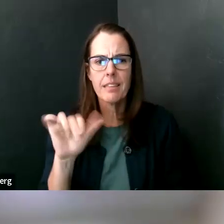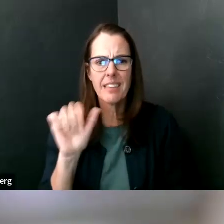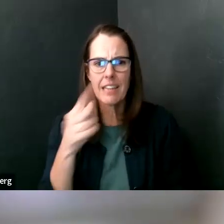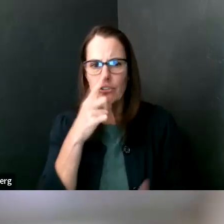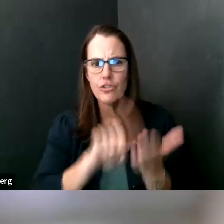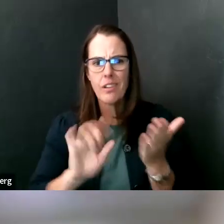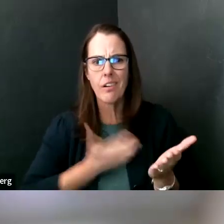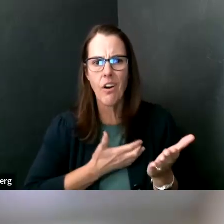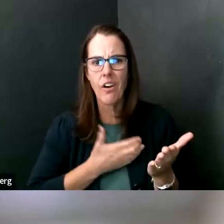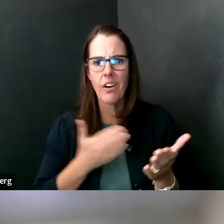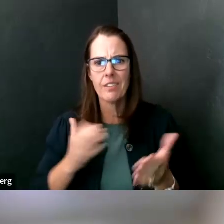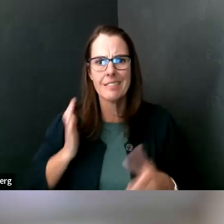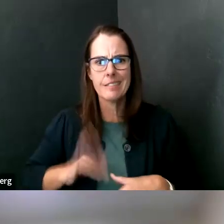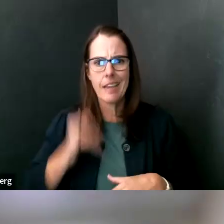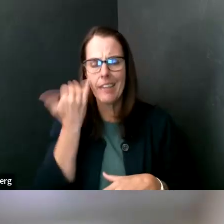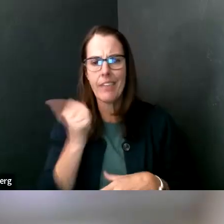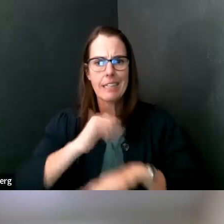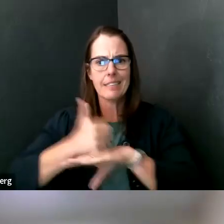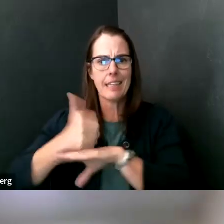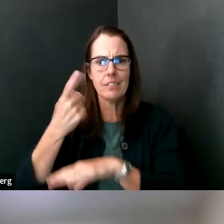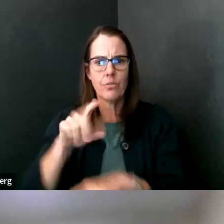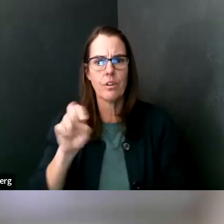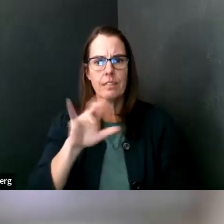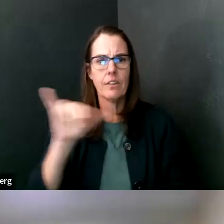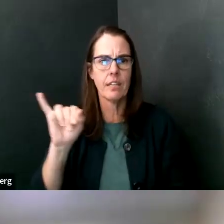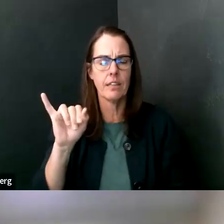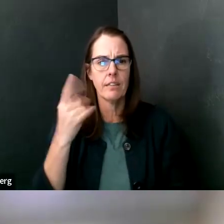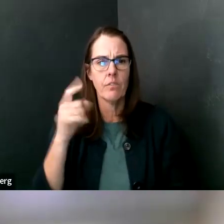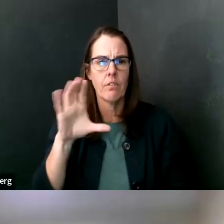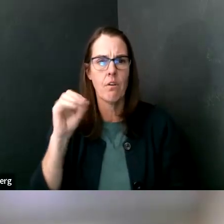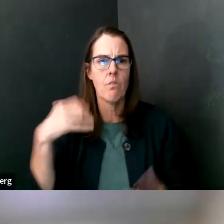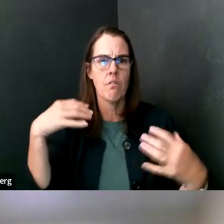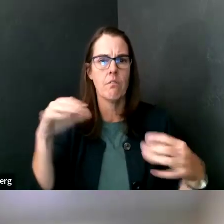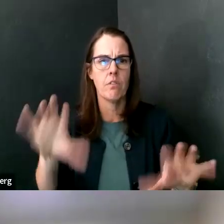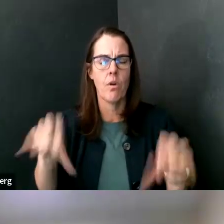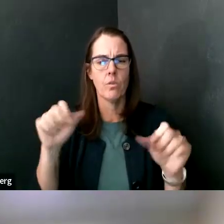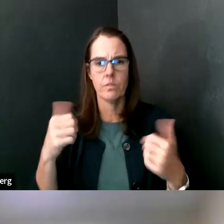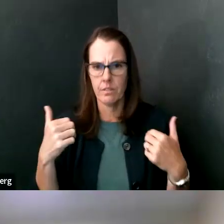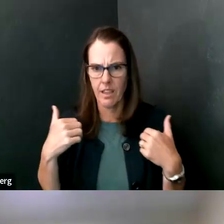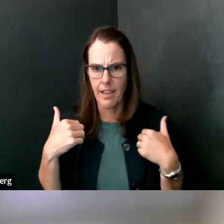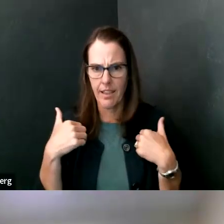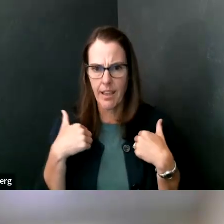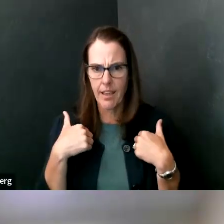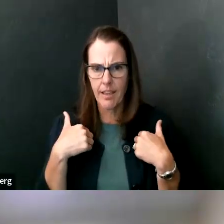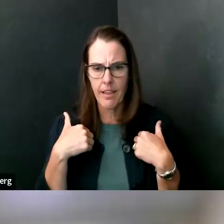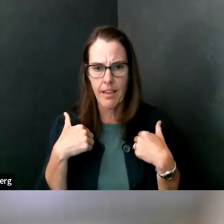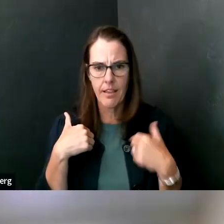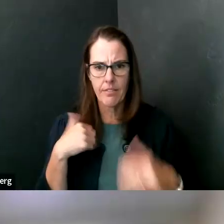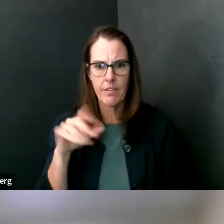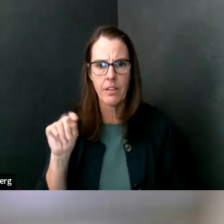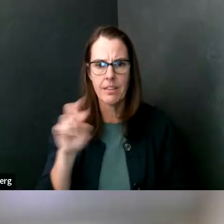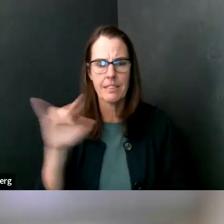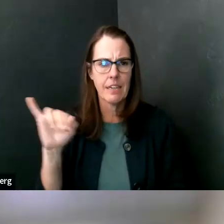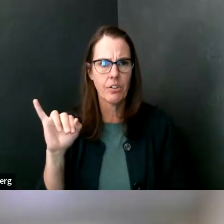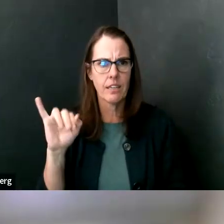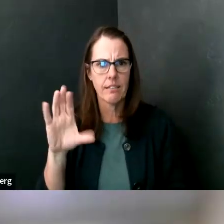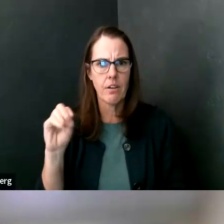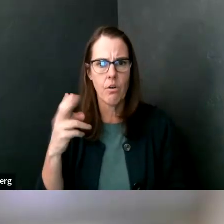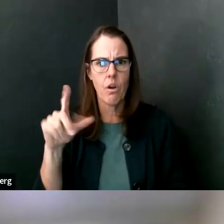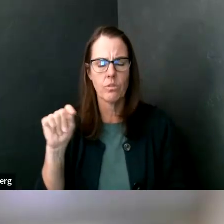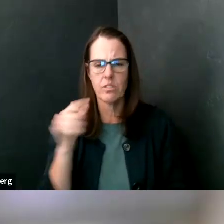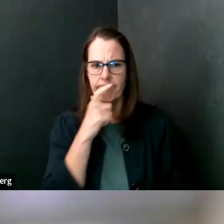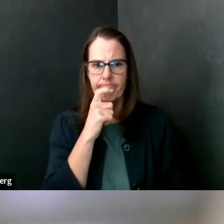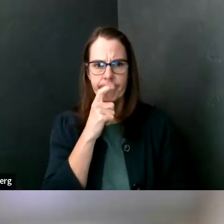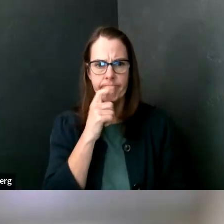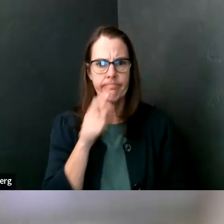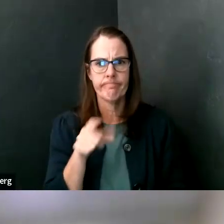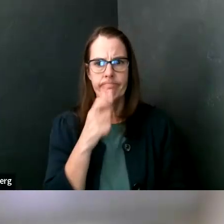our end if we have any settings for the co-hosts? Um I have uh made Terry Lee a co-host. So maybe